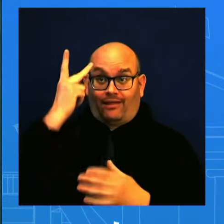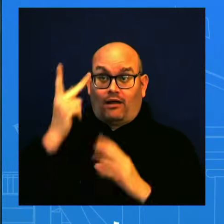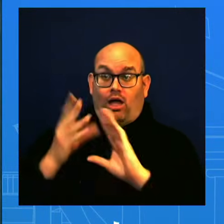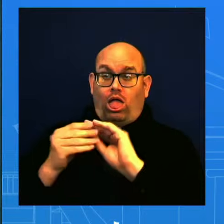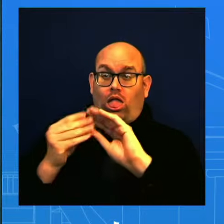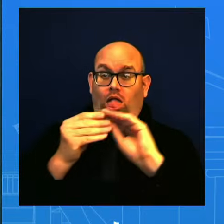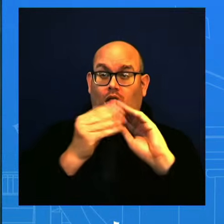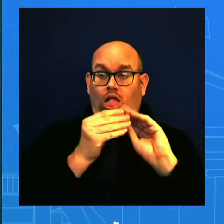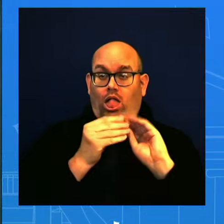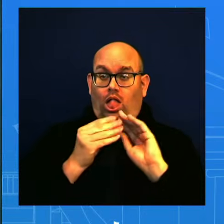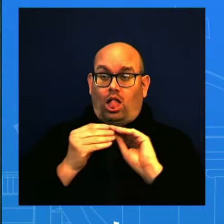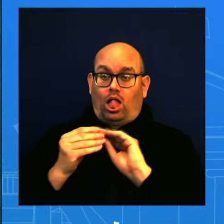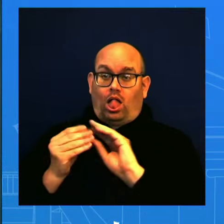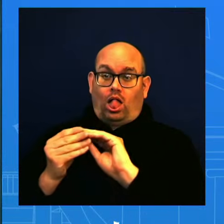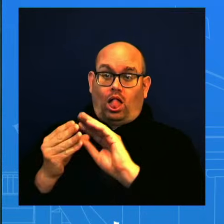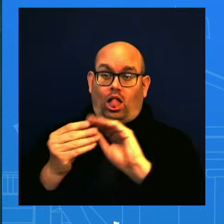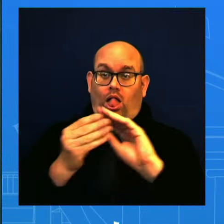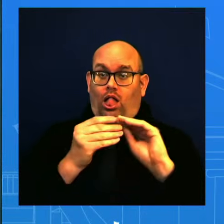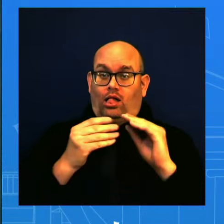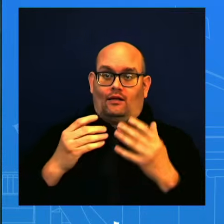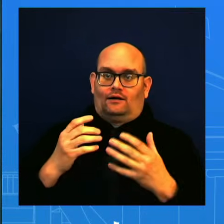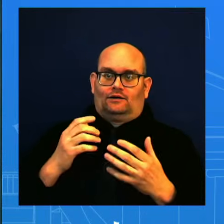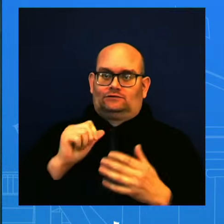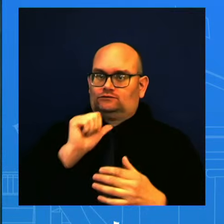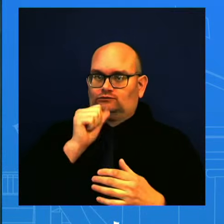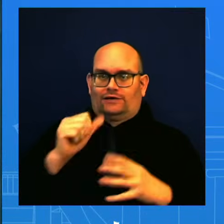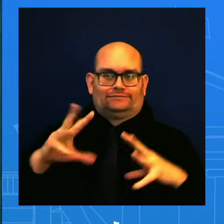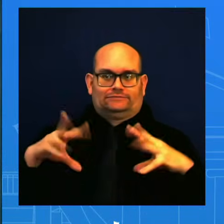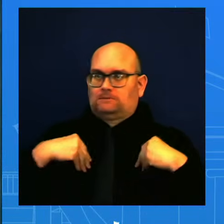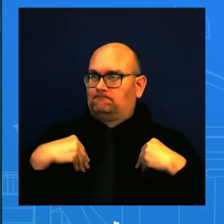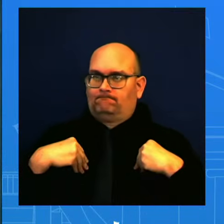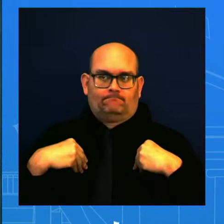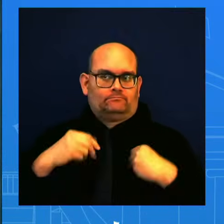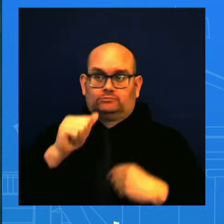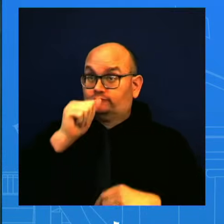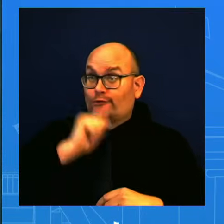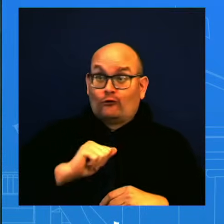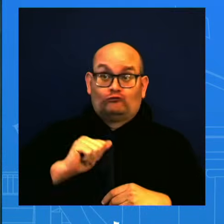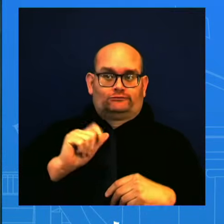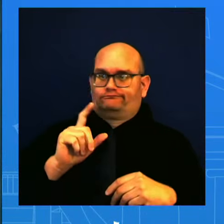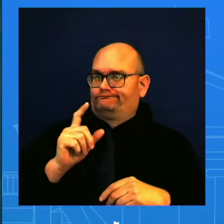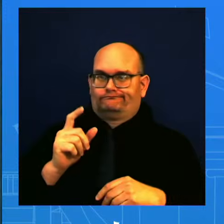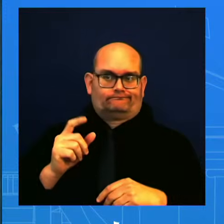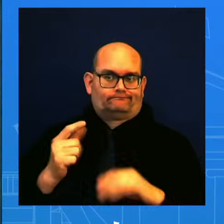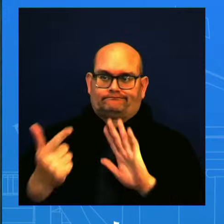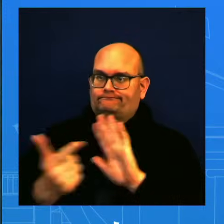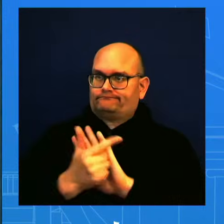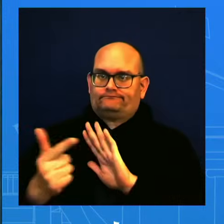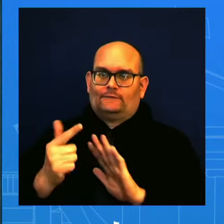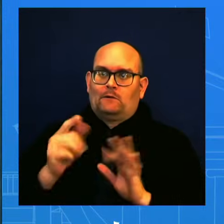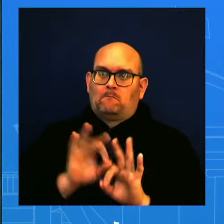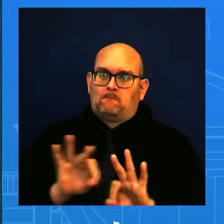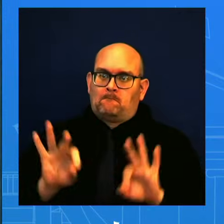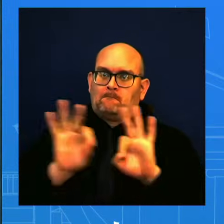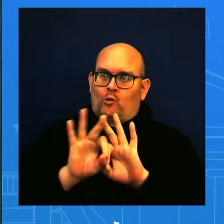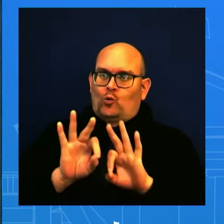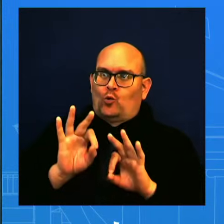Gorsuch said in a TV interview, quote, "I just say, be careful." Does the White House have any response